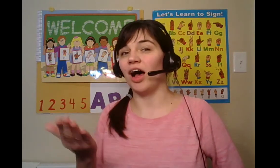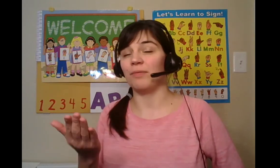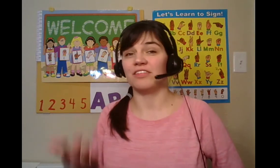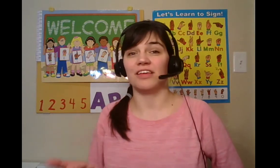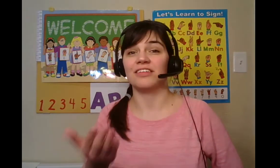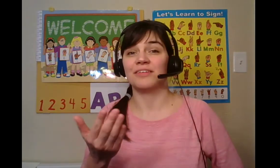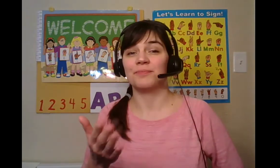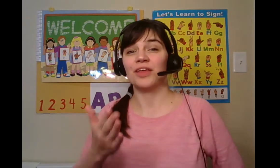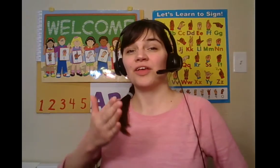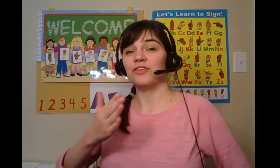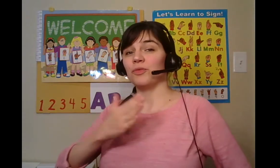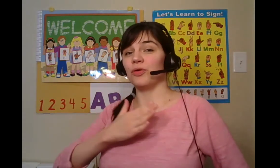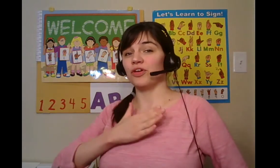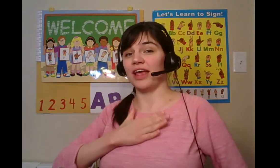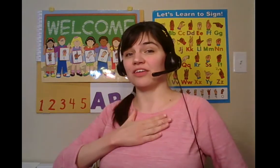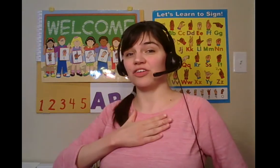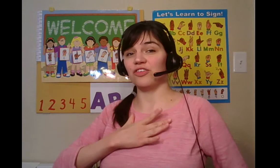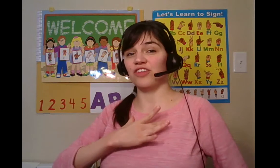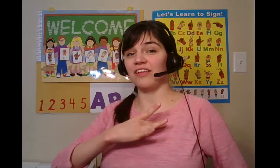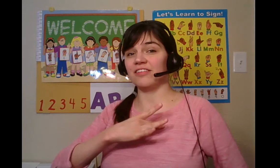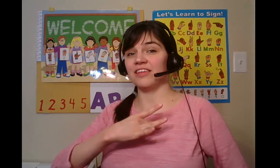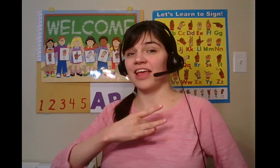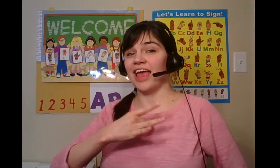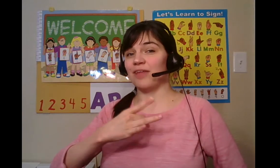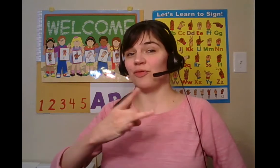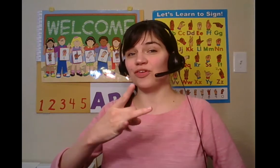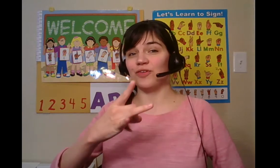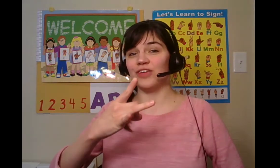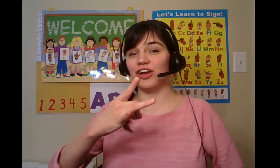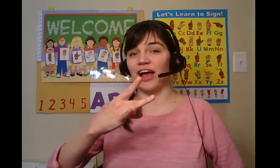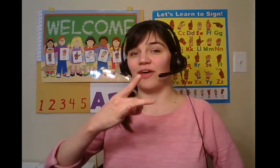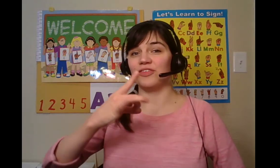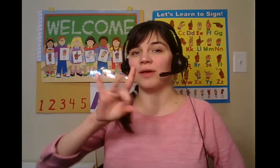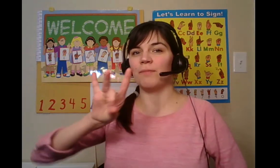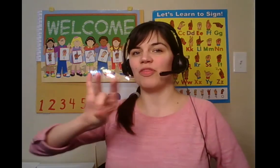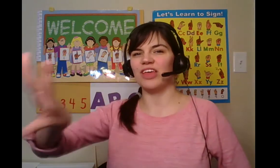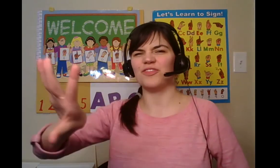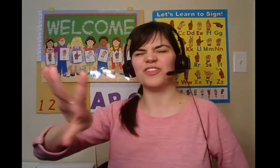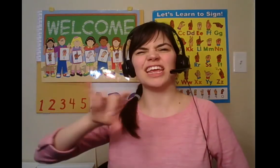opposite. So put your hand on your chest and pull your finger out but then flick